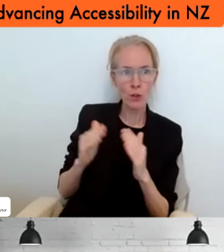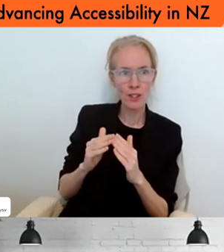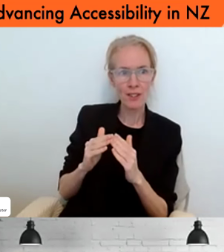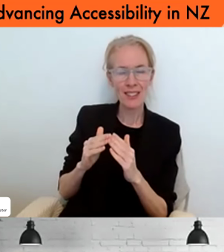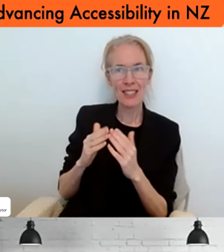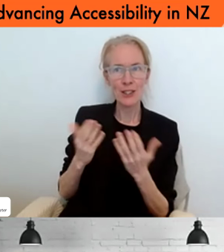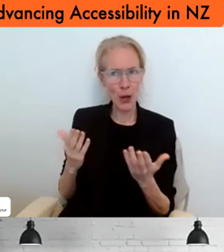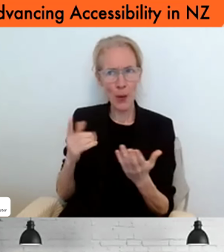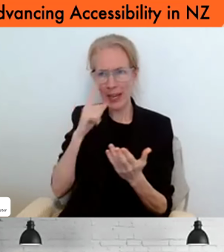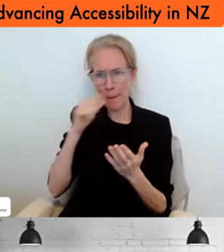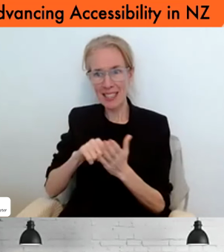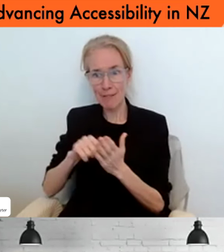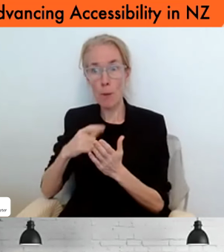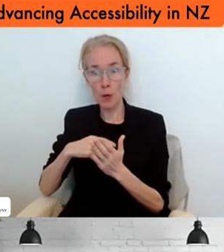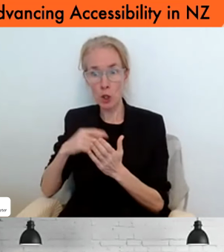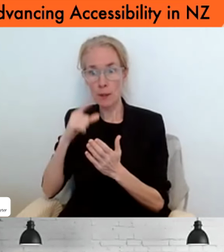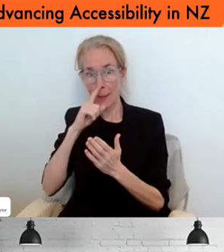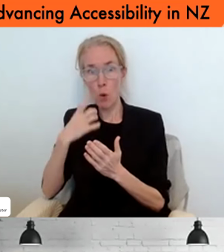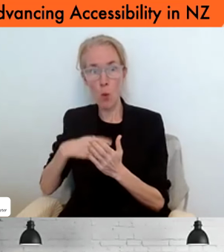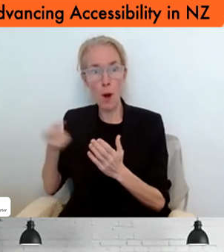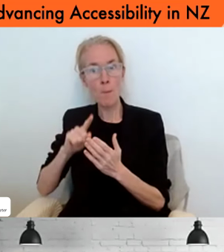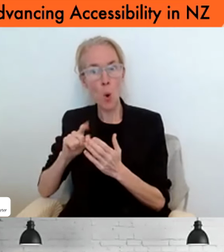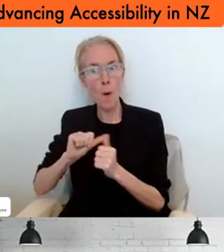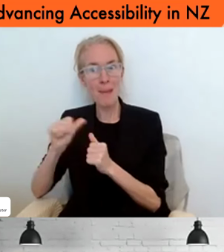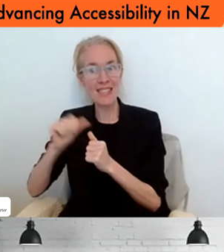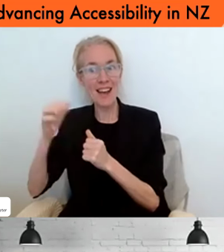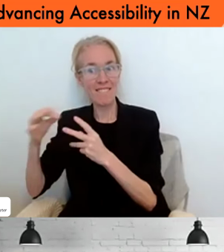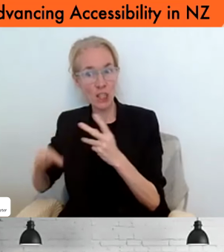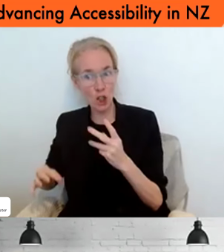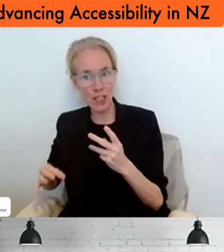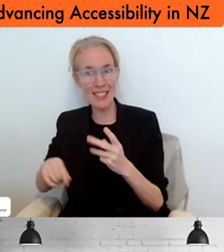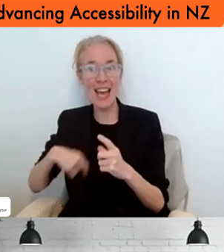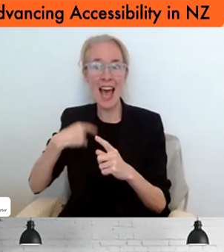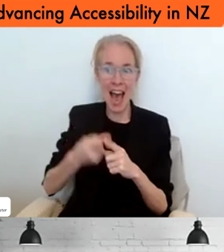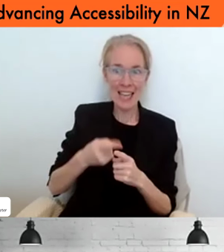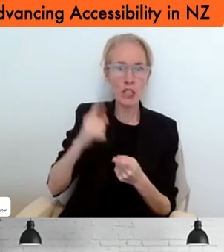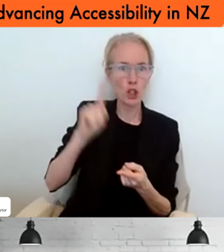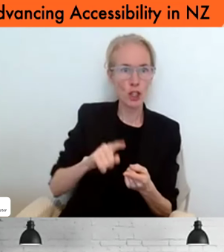think those competing things are generally roadblocks for us. While